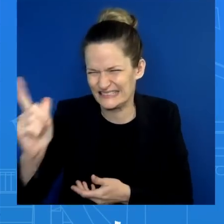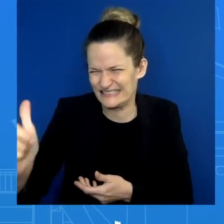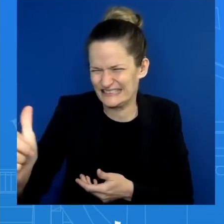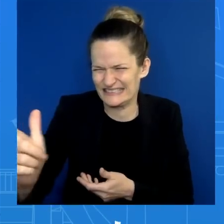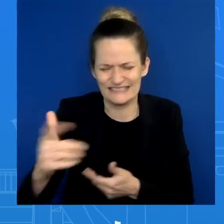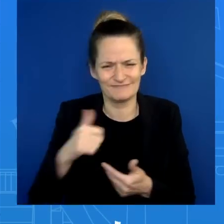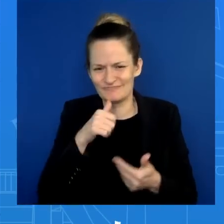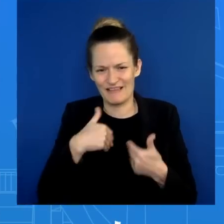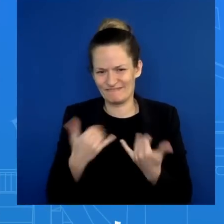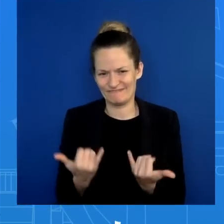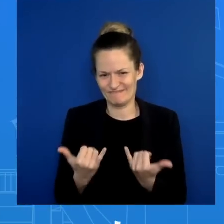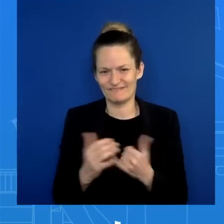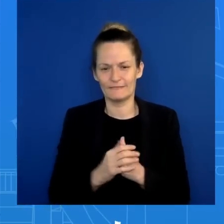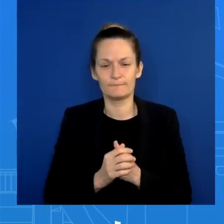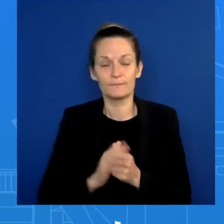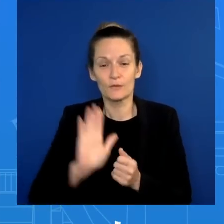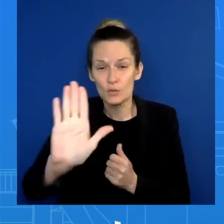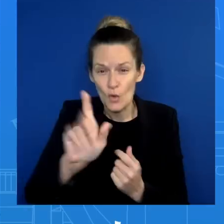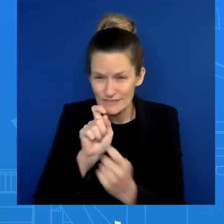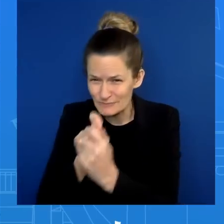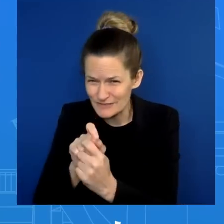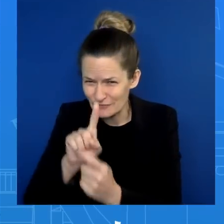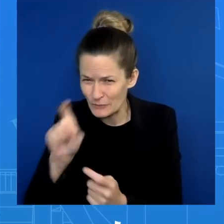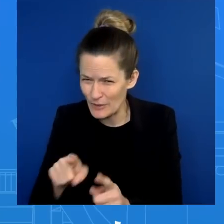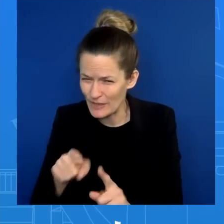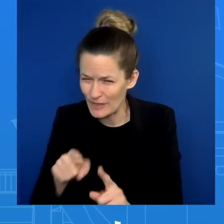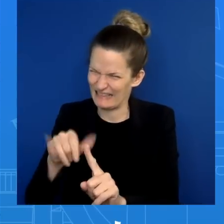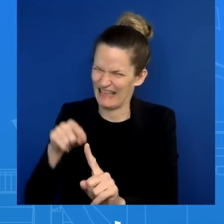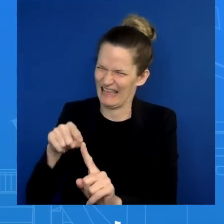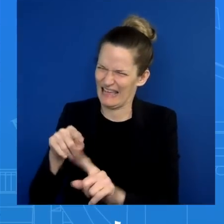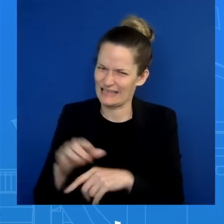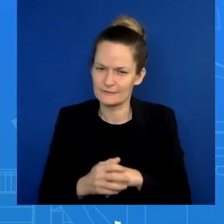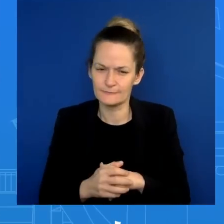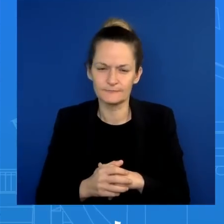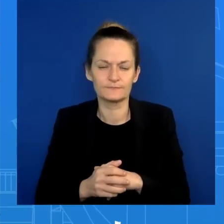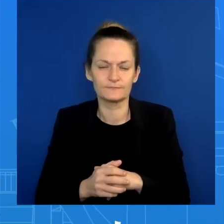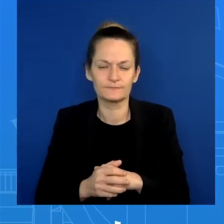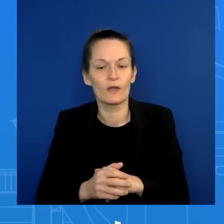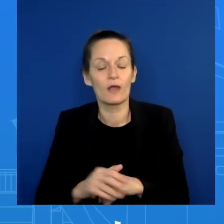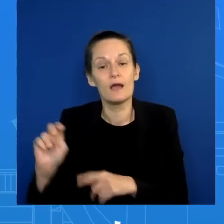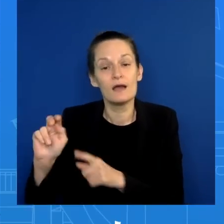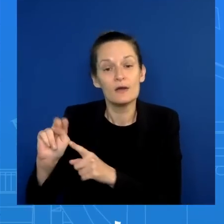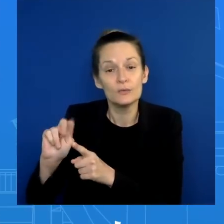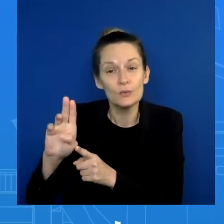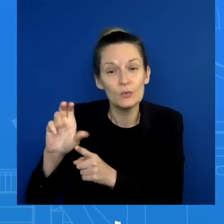should never be an act of war zone. And so we have said Russia should agree